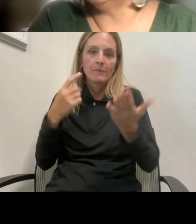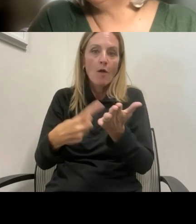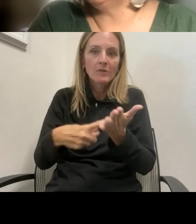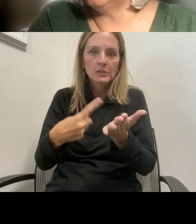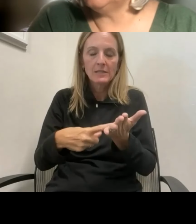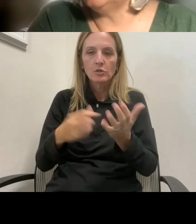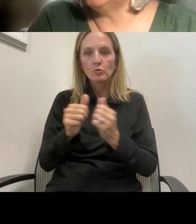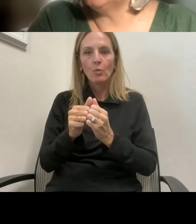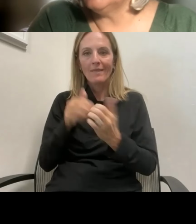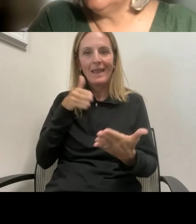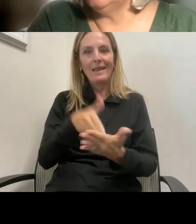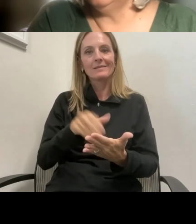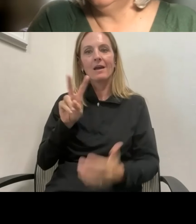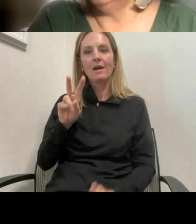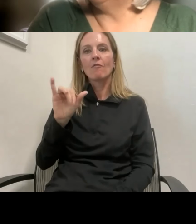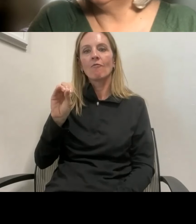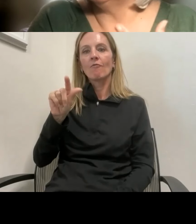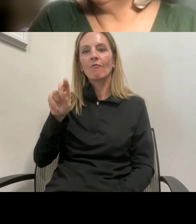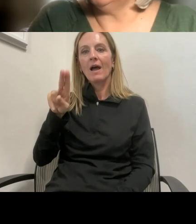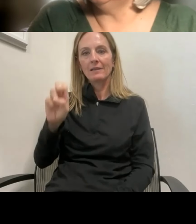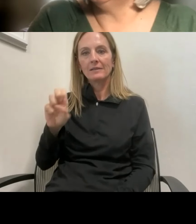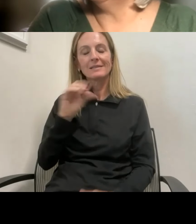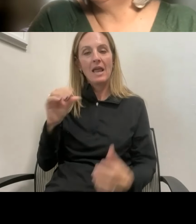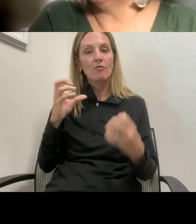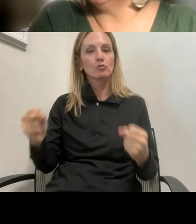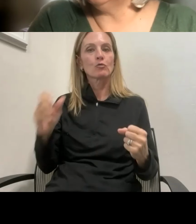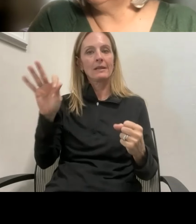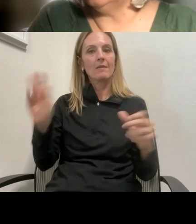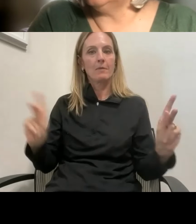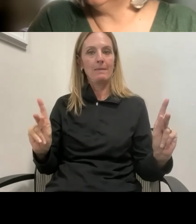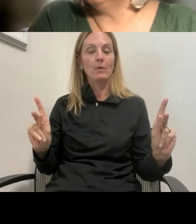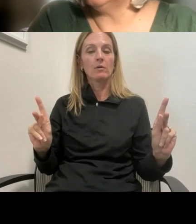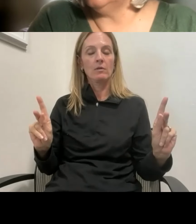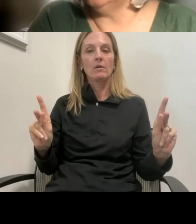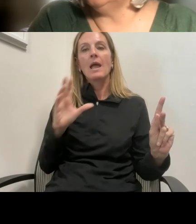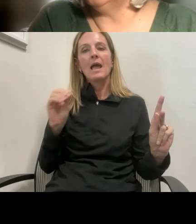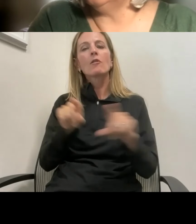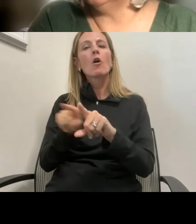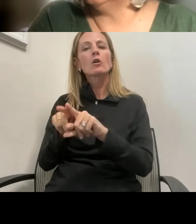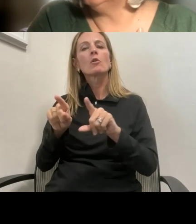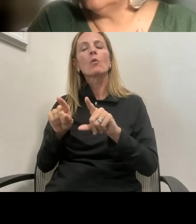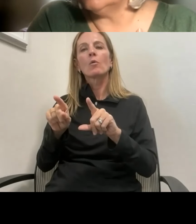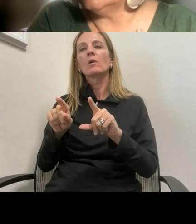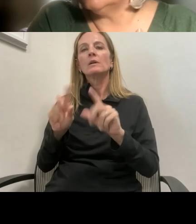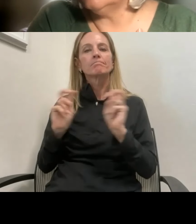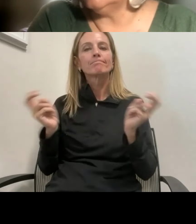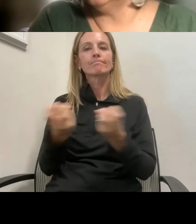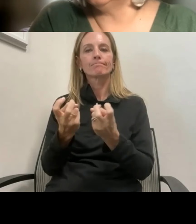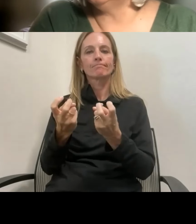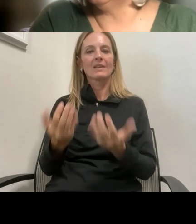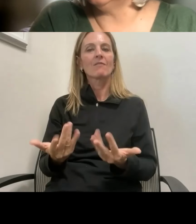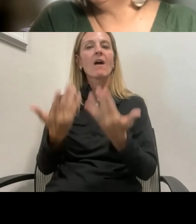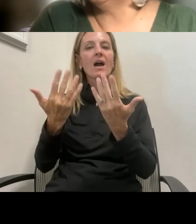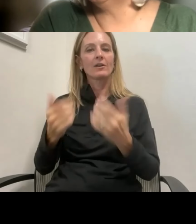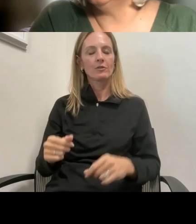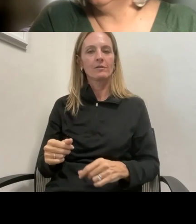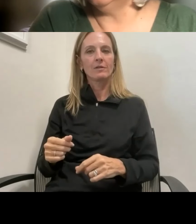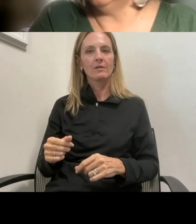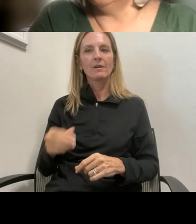our people and being out on the land being around the fire and how good that is to do that in our